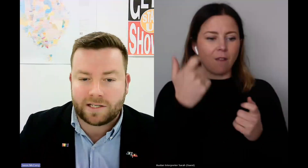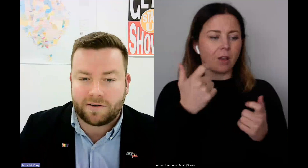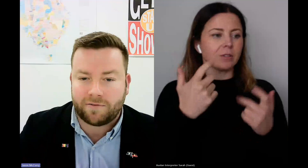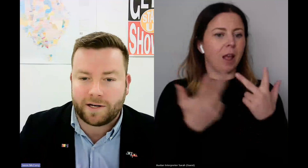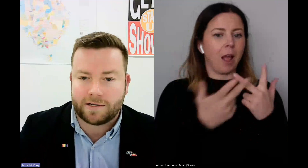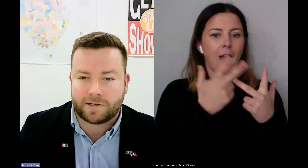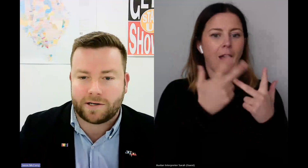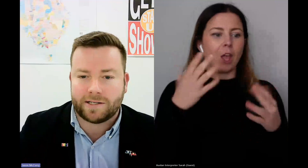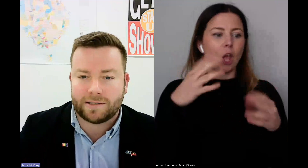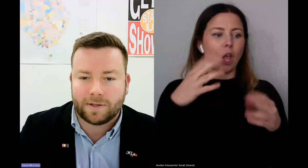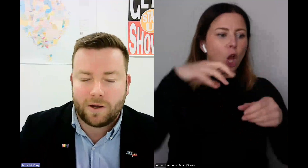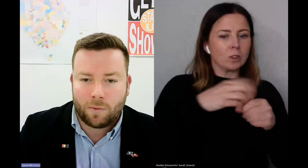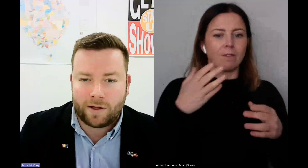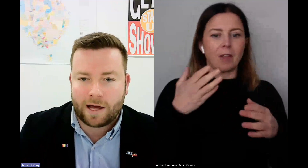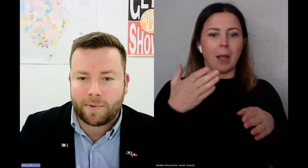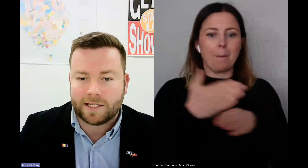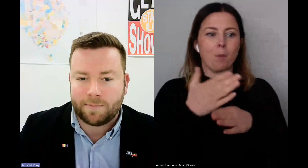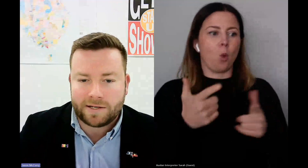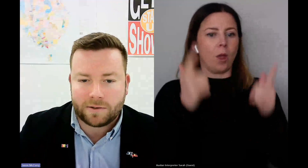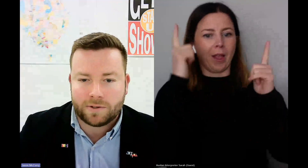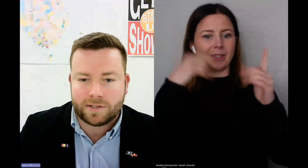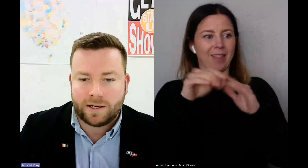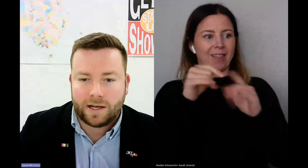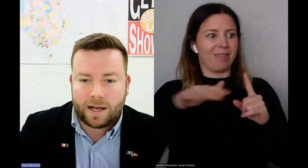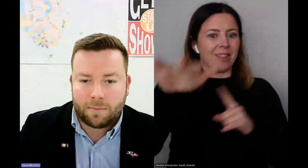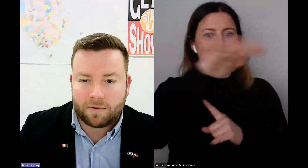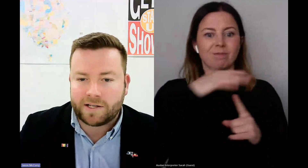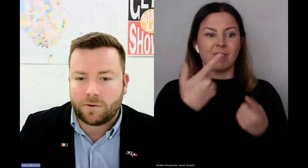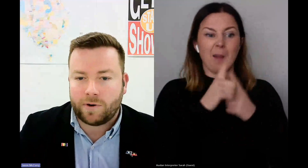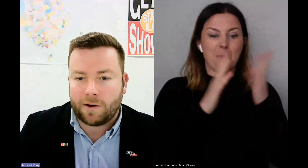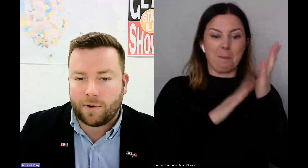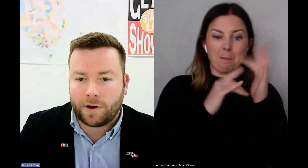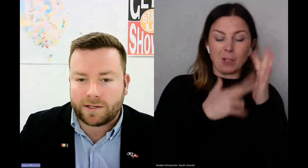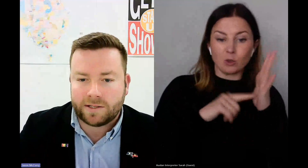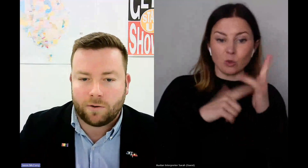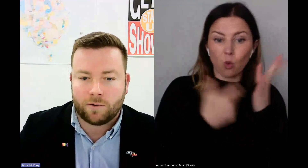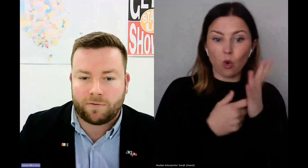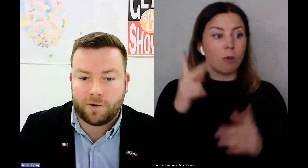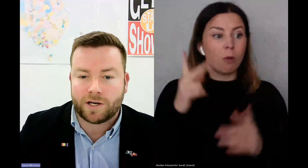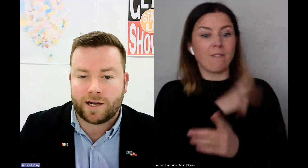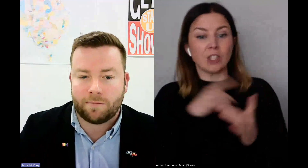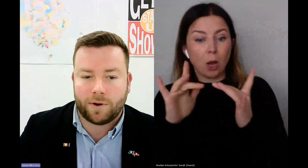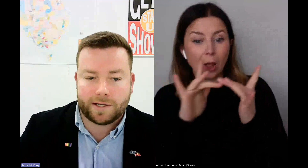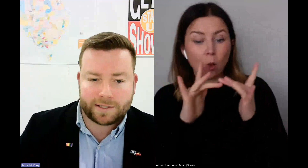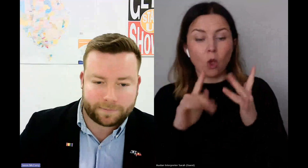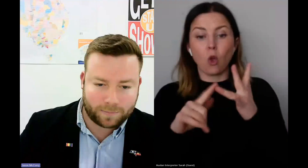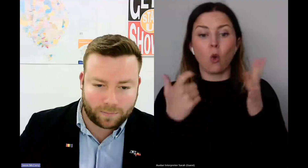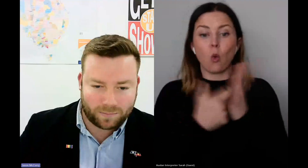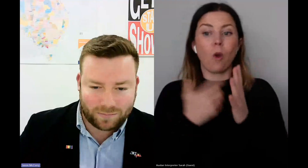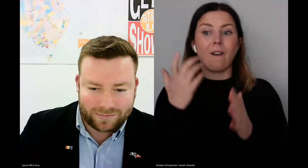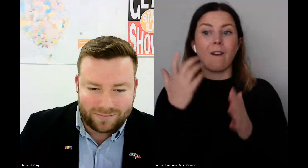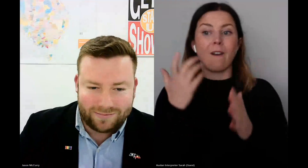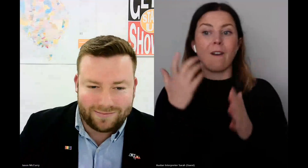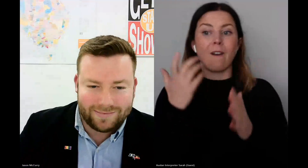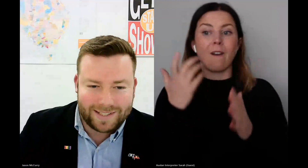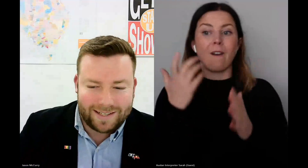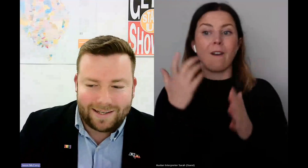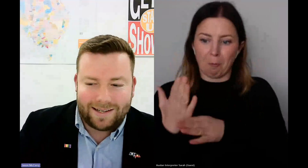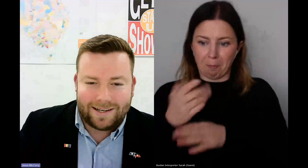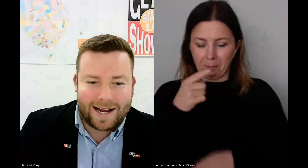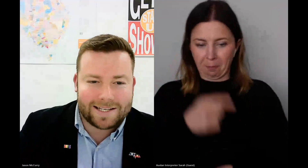range of different industries whether that be as mentors, professional networks or future employers.